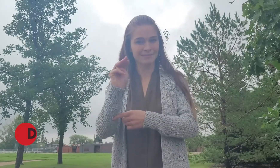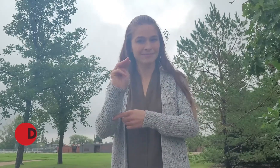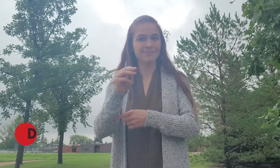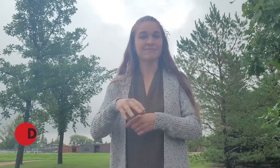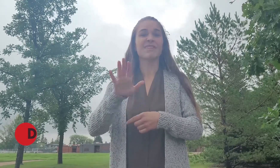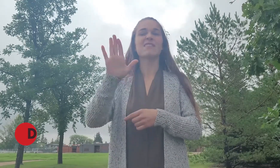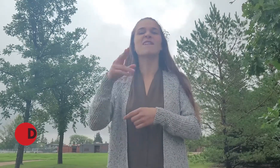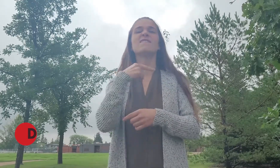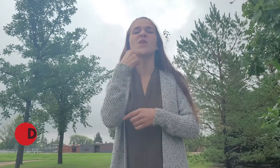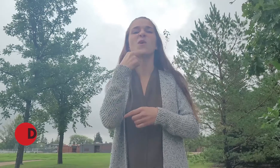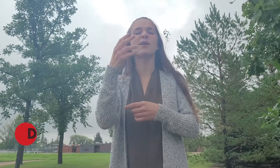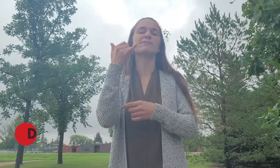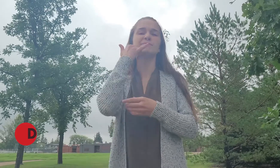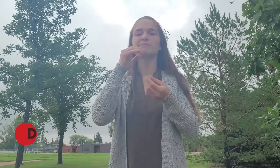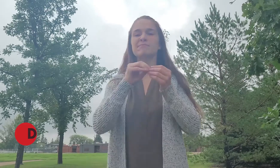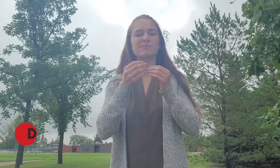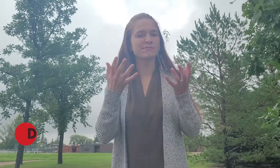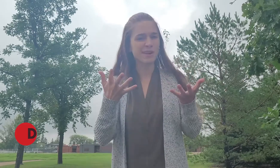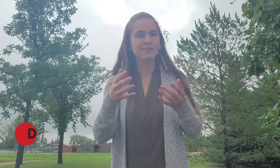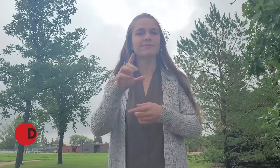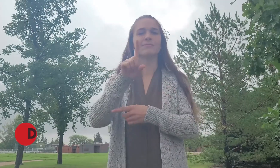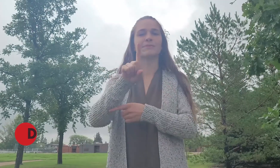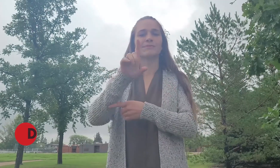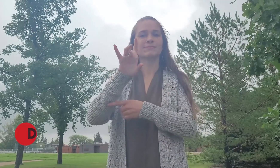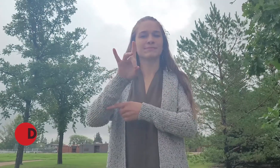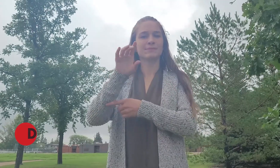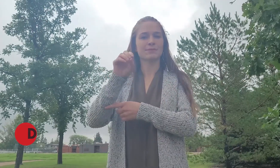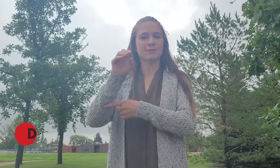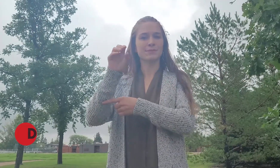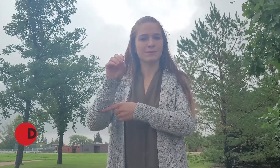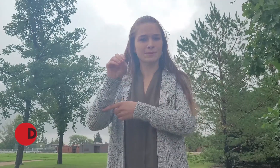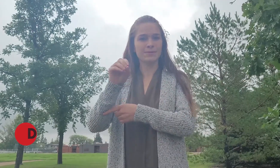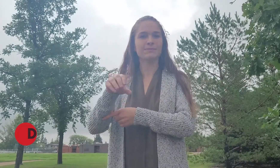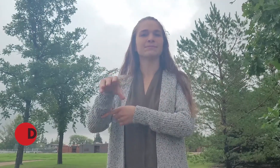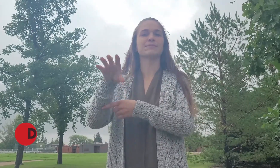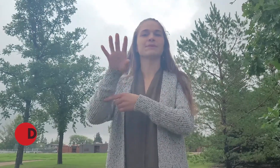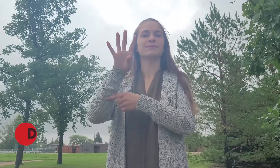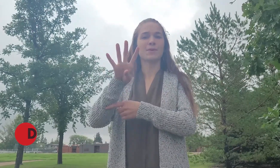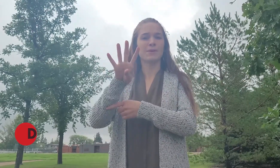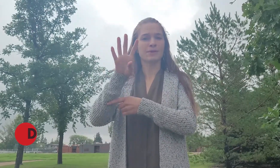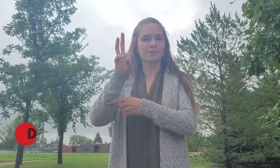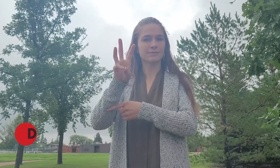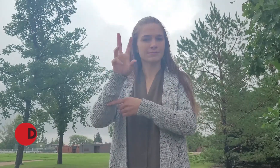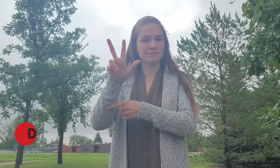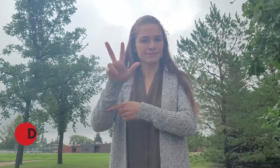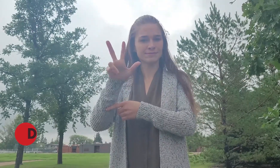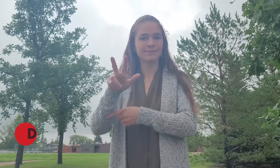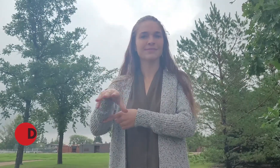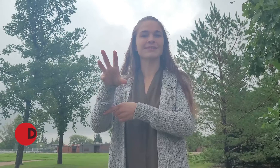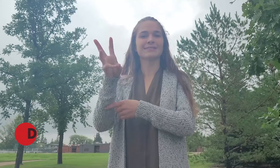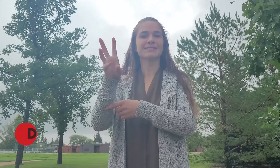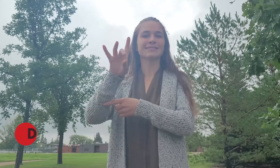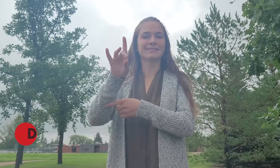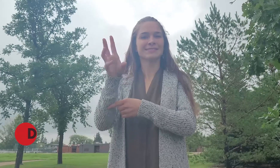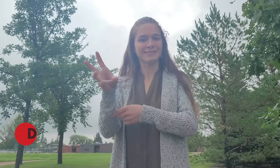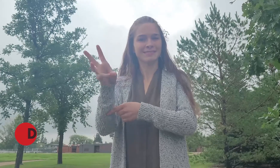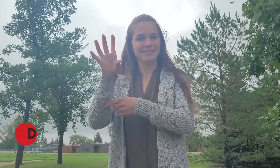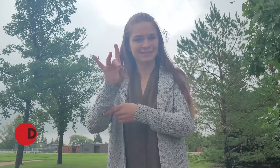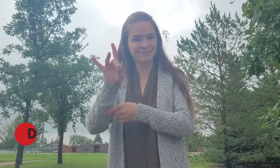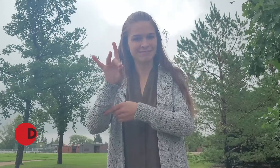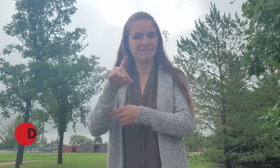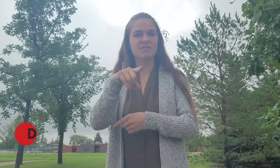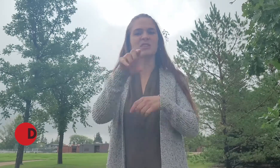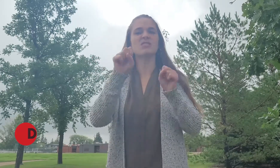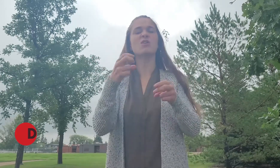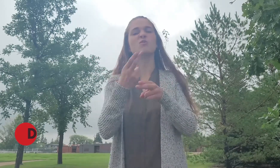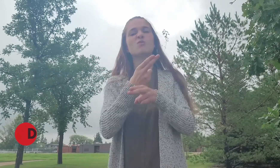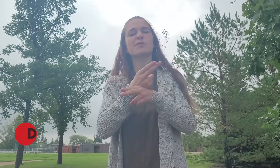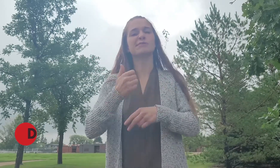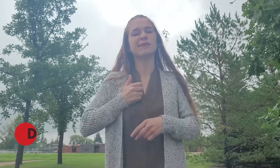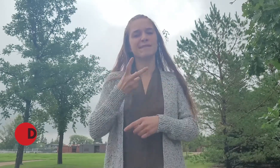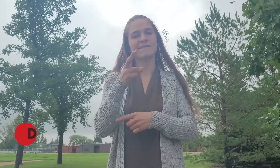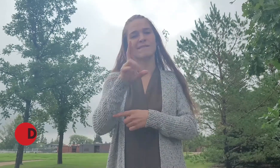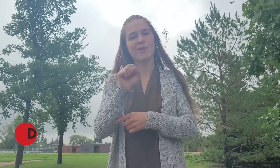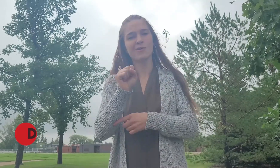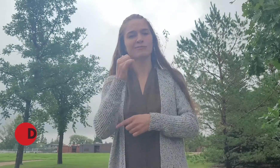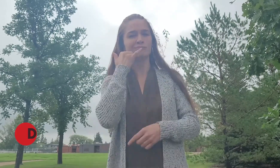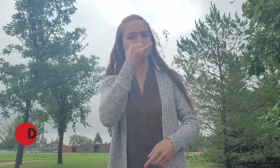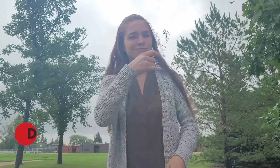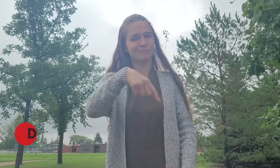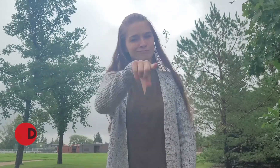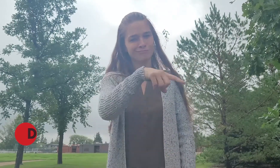Their voice number is 1-800-463-6868, use Canada Video Relay Service.